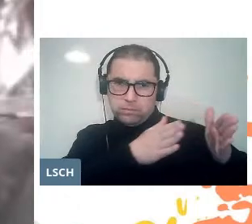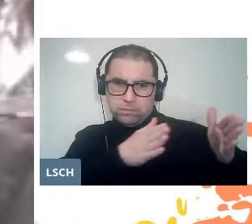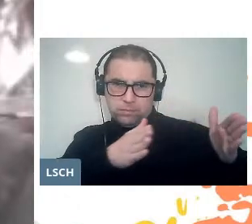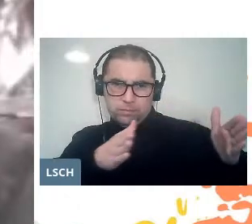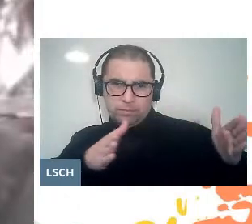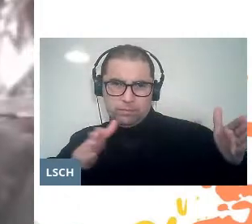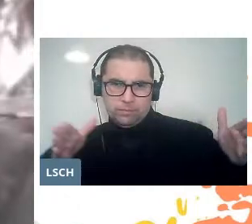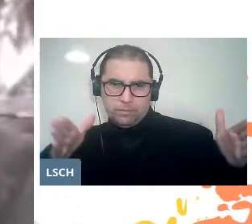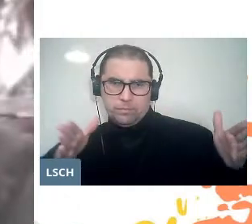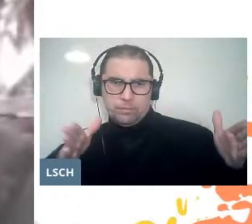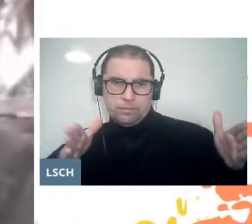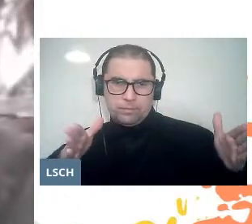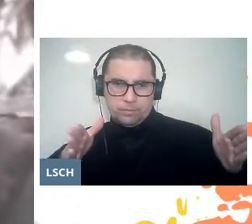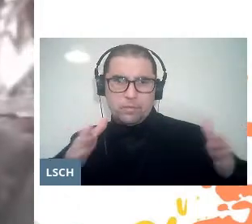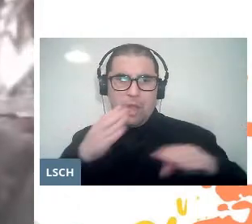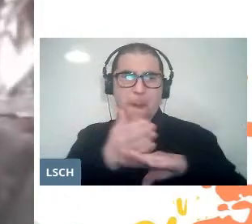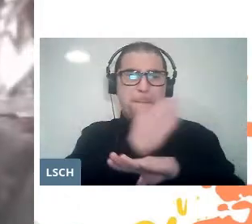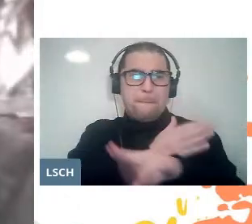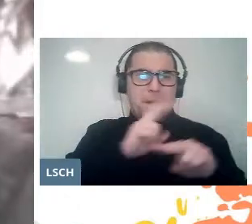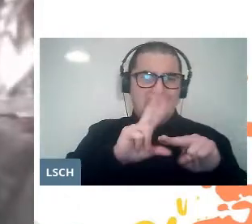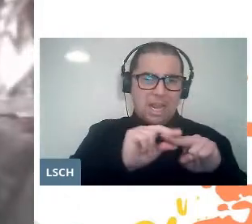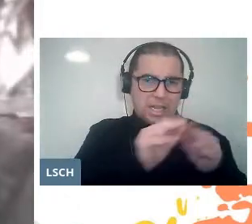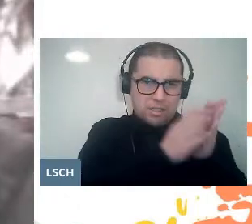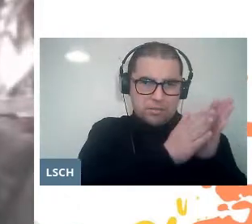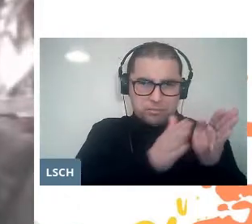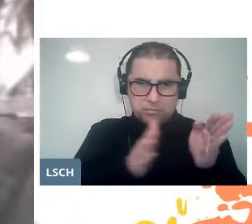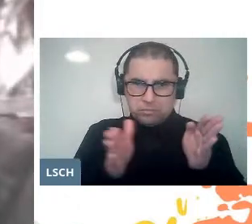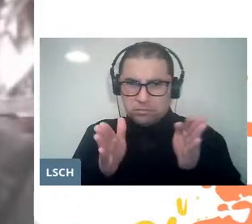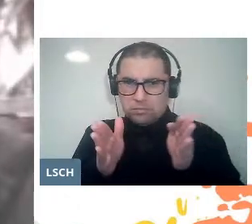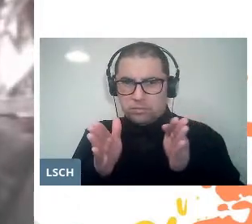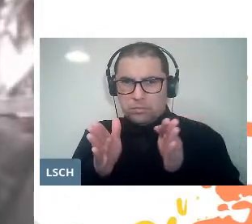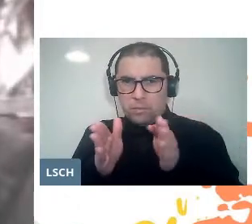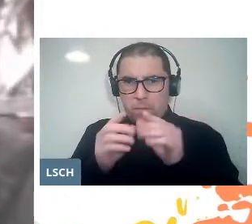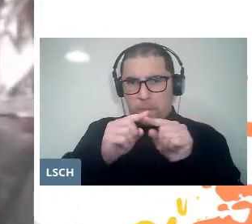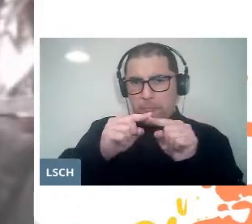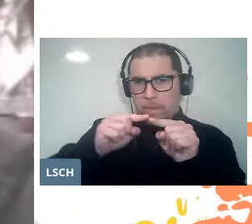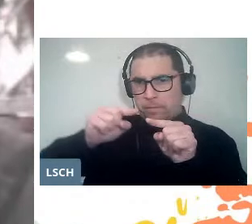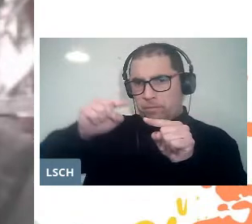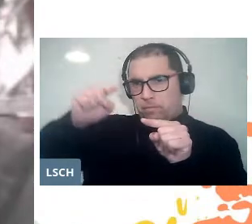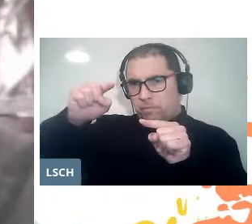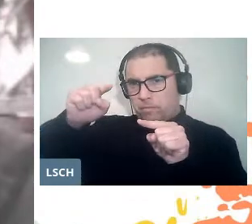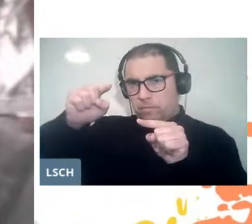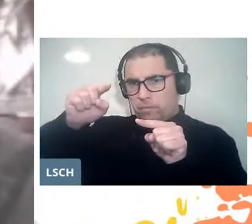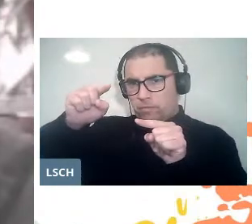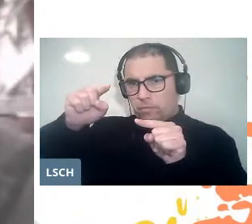From pre-classicism to the highest point with the Austrian composer